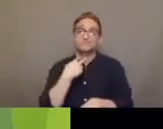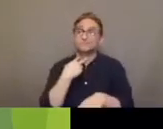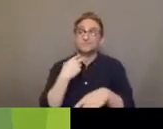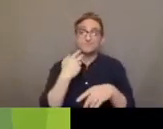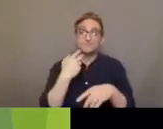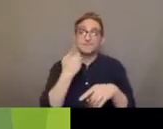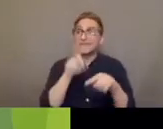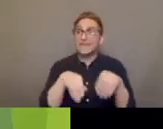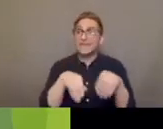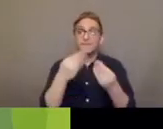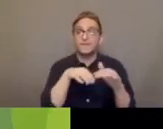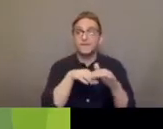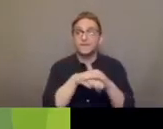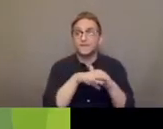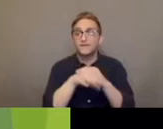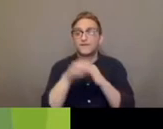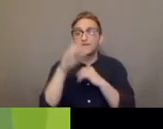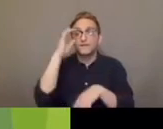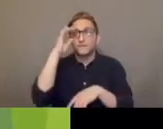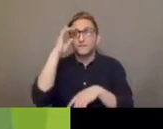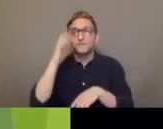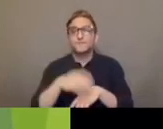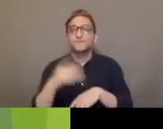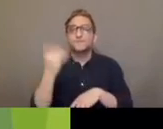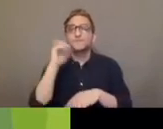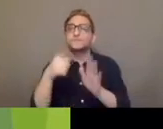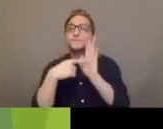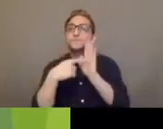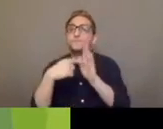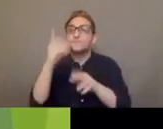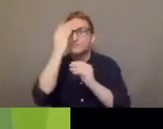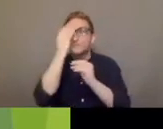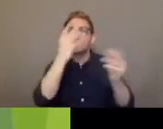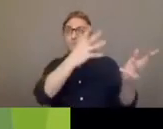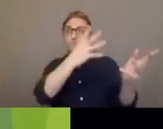For instance, violence, telling an employer I don't know when I can be at work.